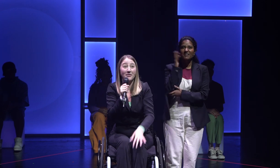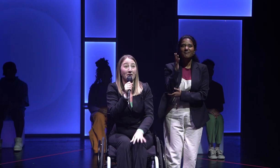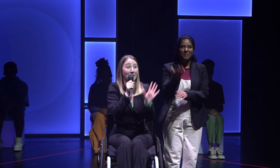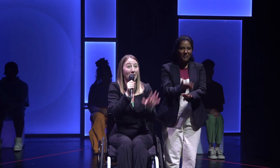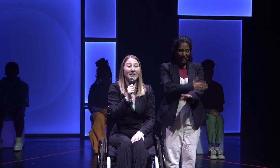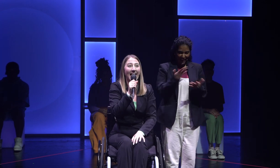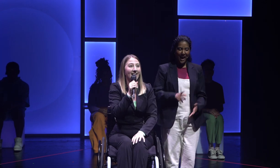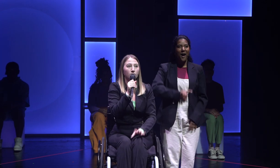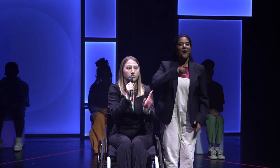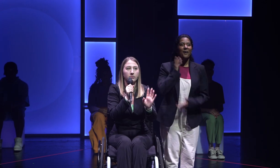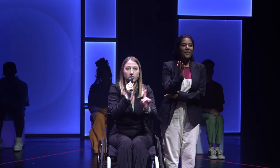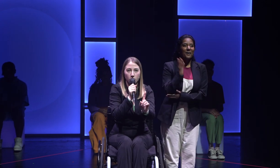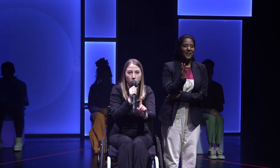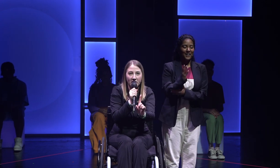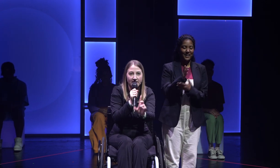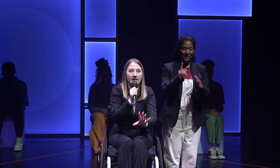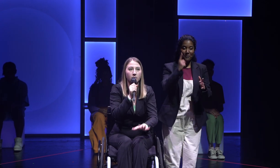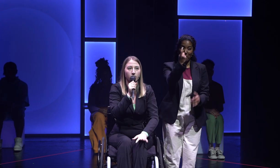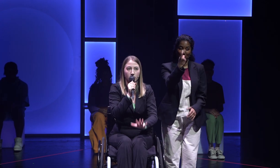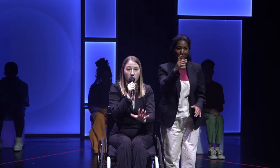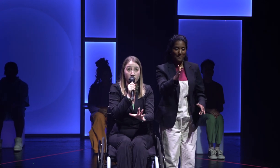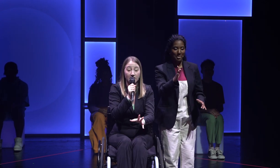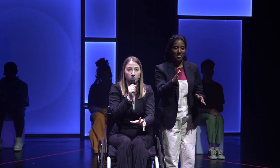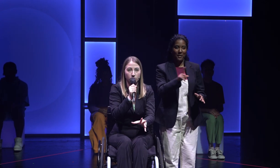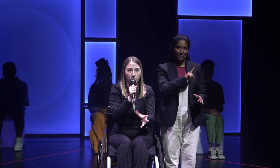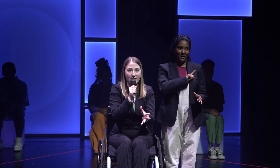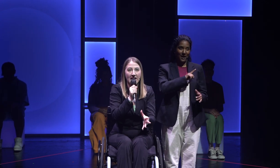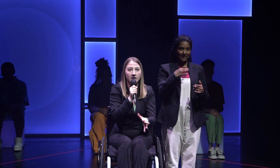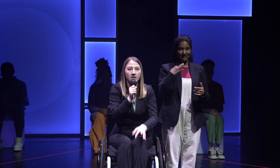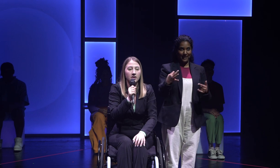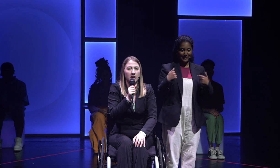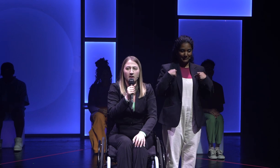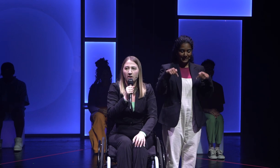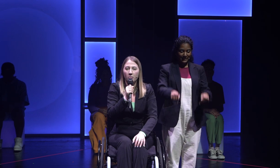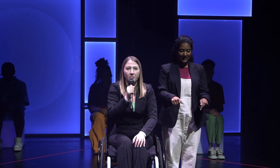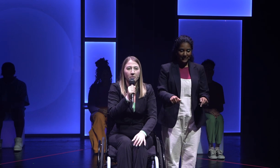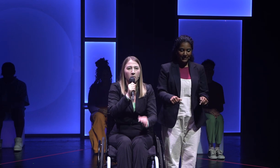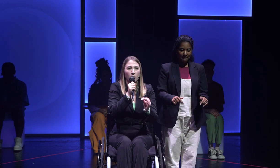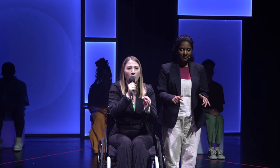before, now look at me. Just one last thing. The other reason why I'm here.